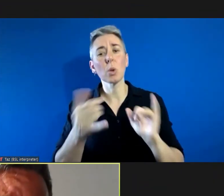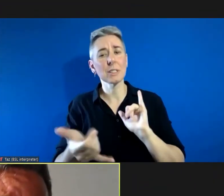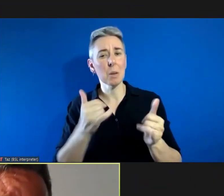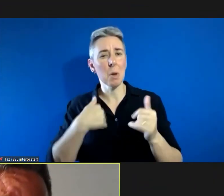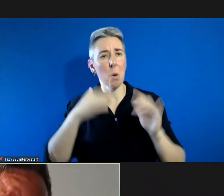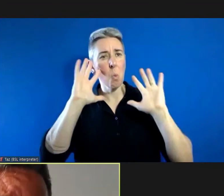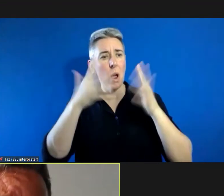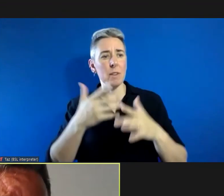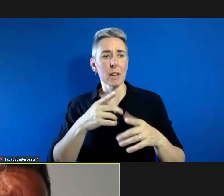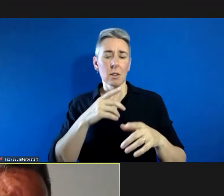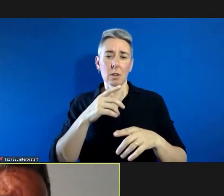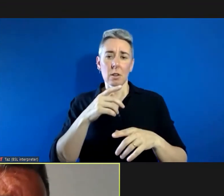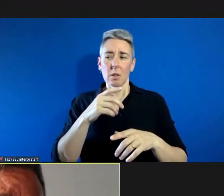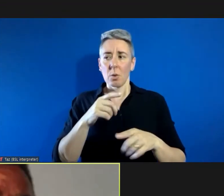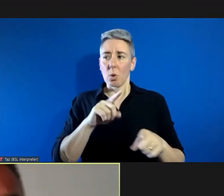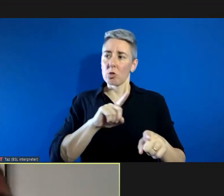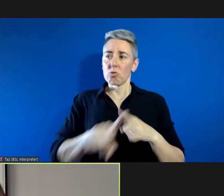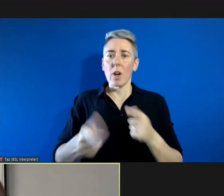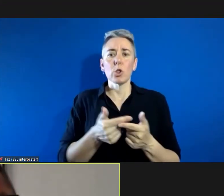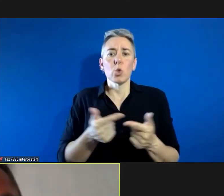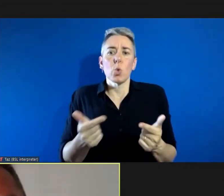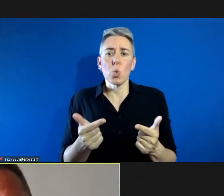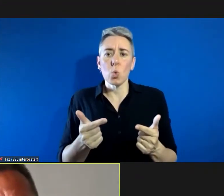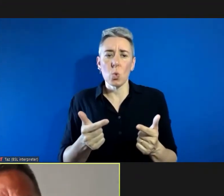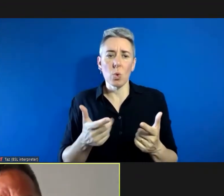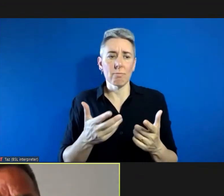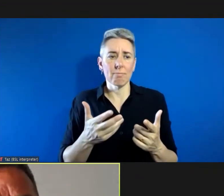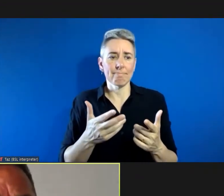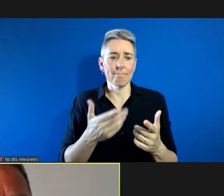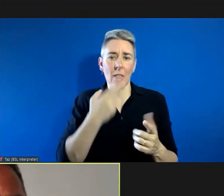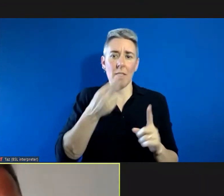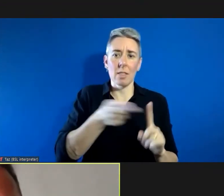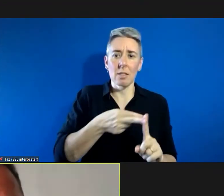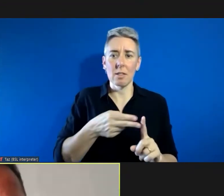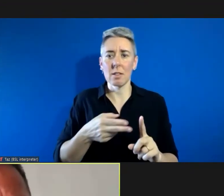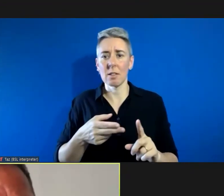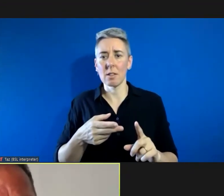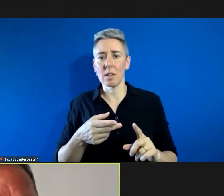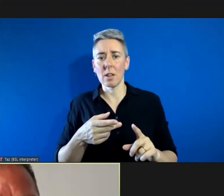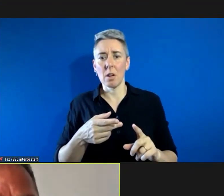to be too prescriptive around stuff, so that some of the prescription becomes almost dogmatic.